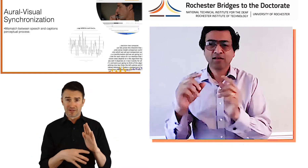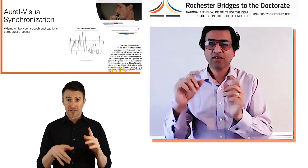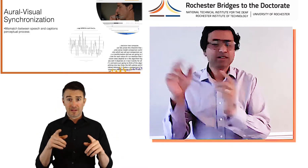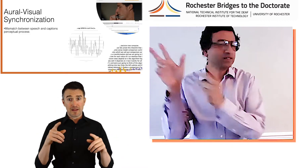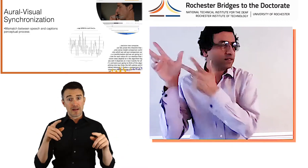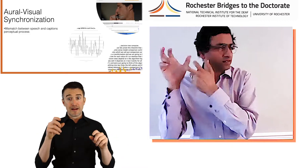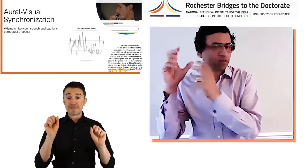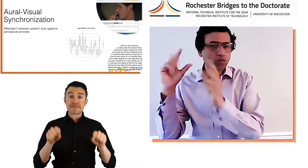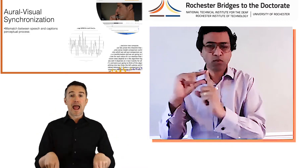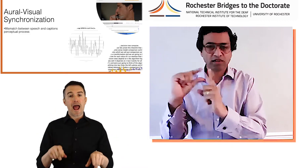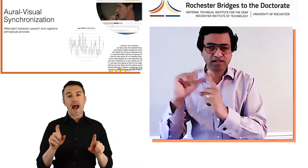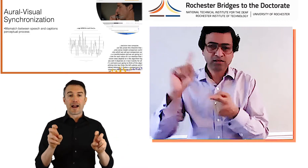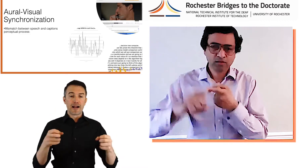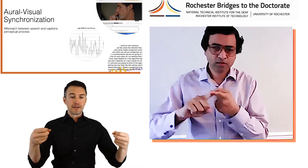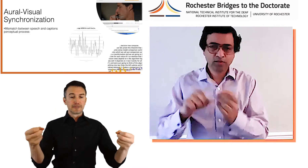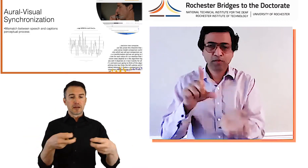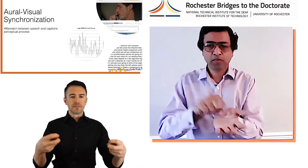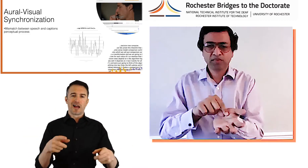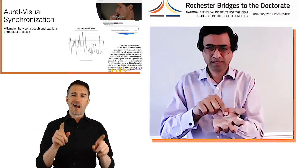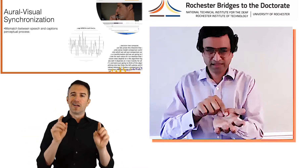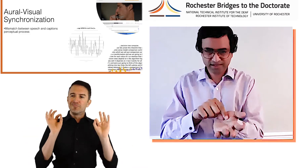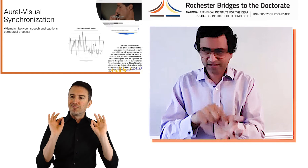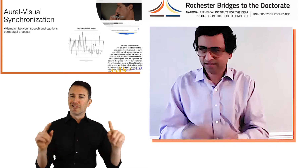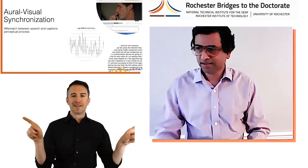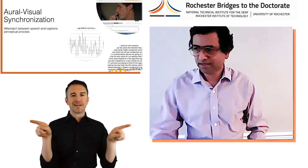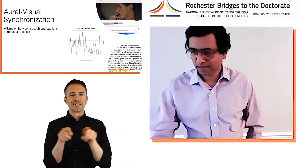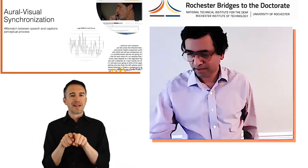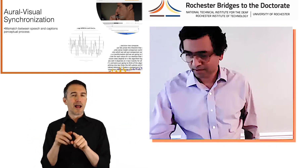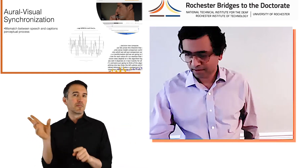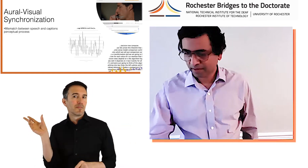to what you hear exactly to what you see.